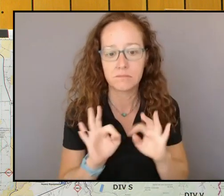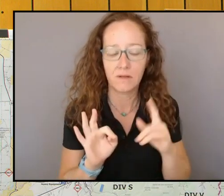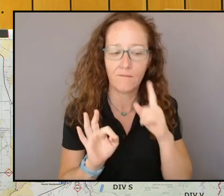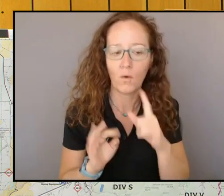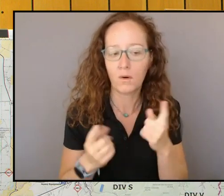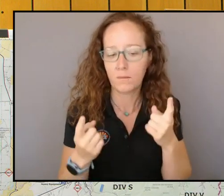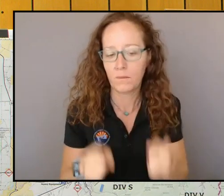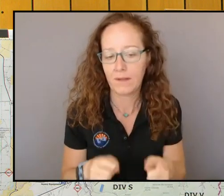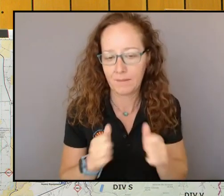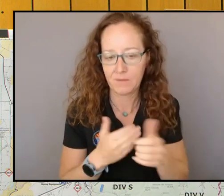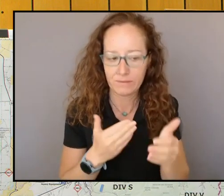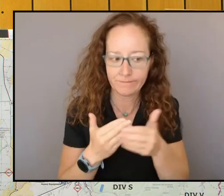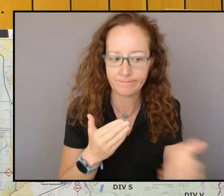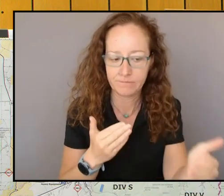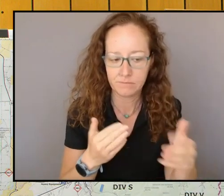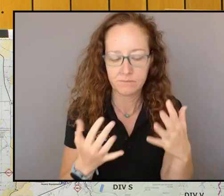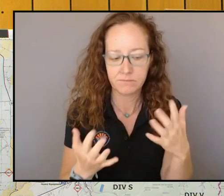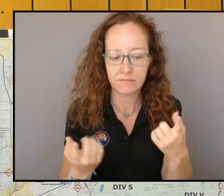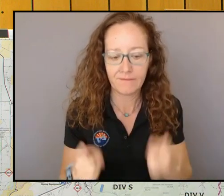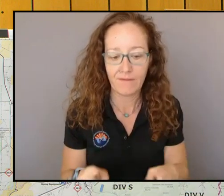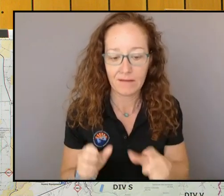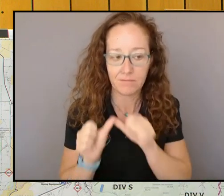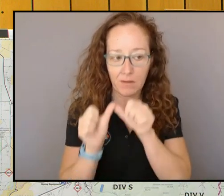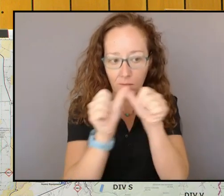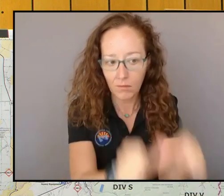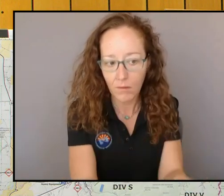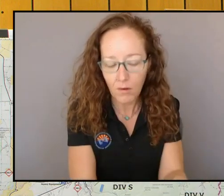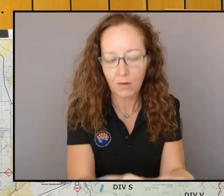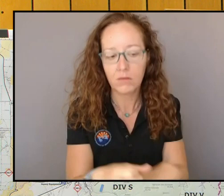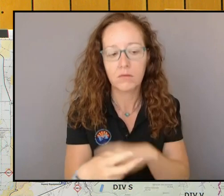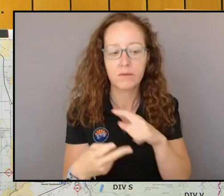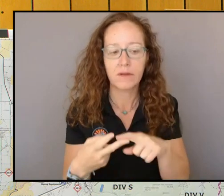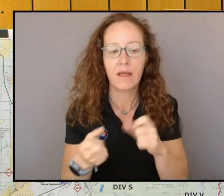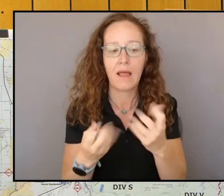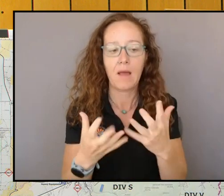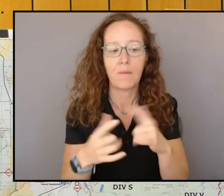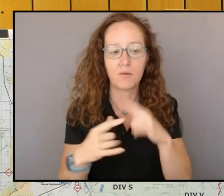acreage to the extent possible for the entire